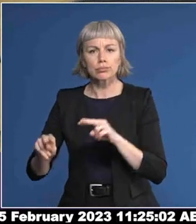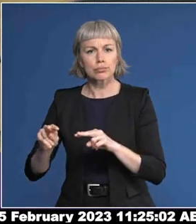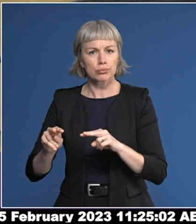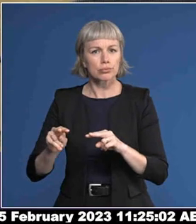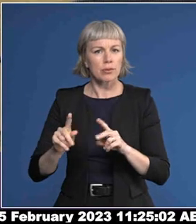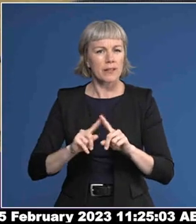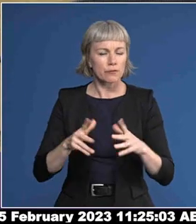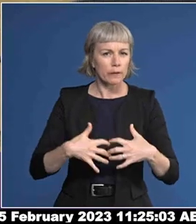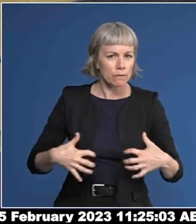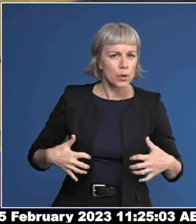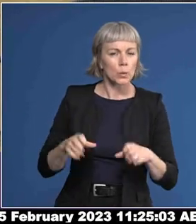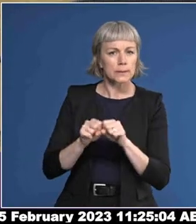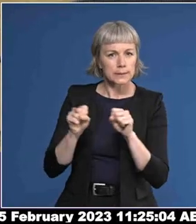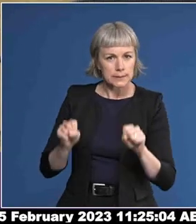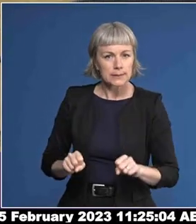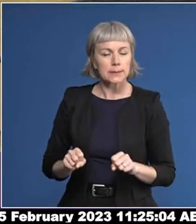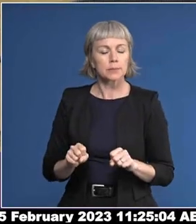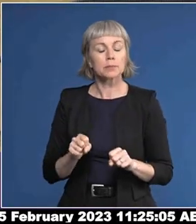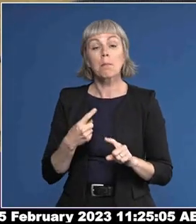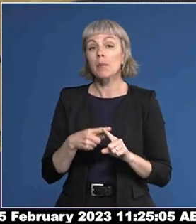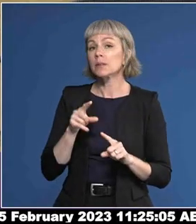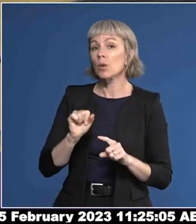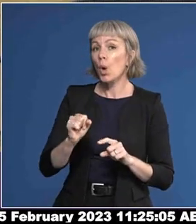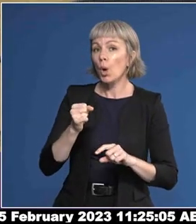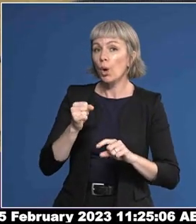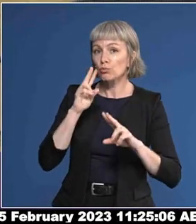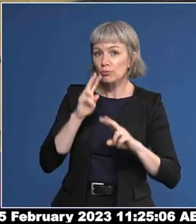support, and that's set out in chapter 5 from page 77 of the Report.